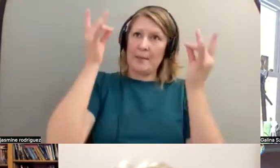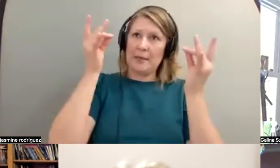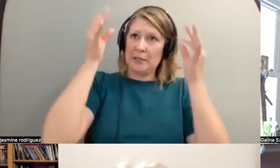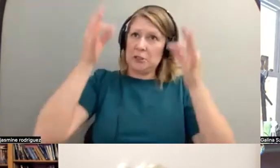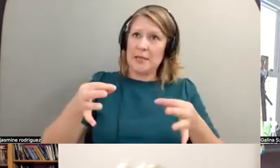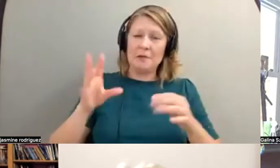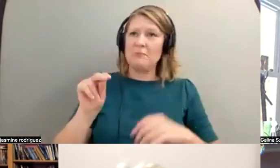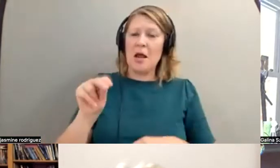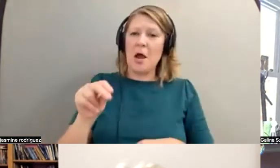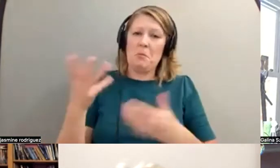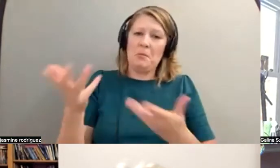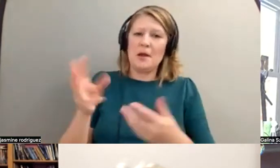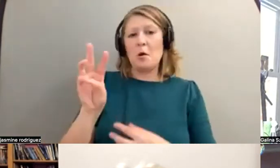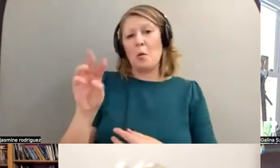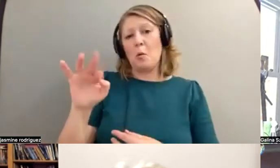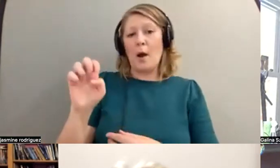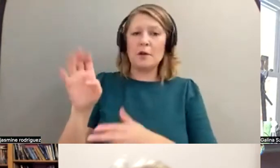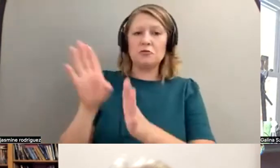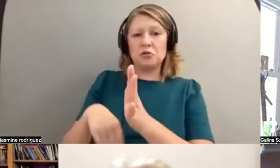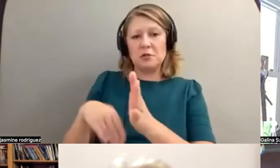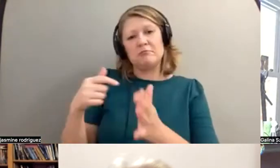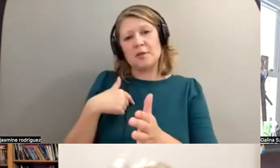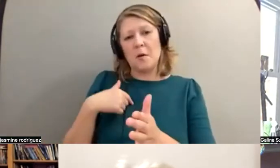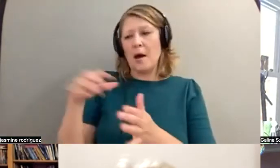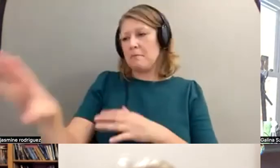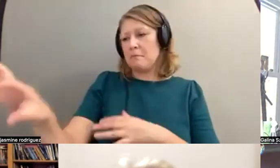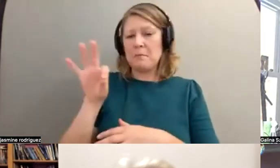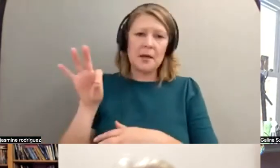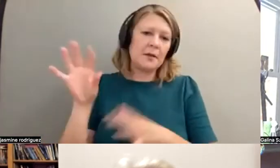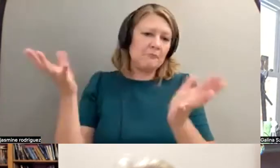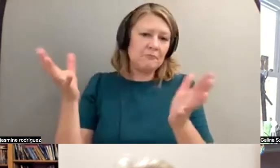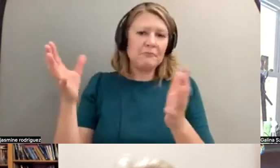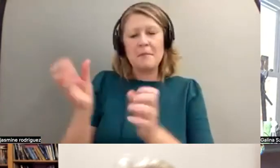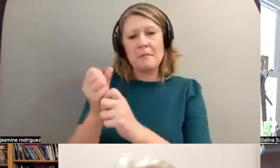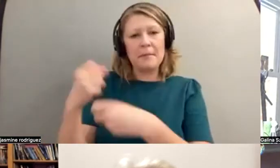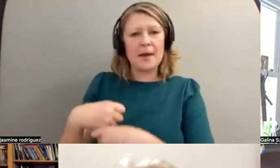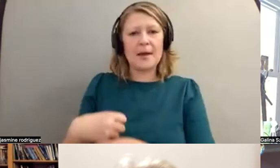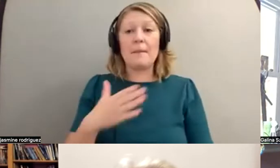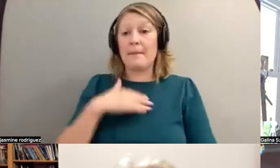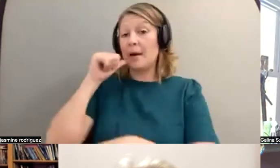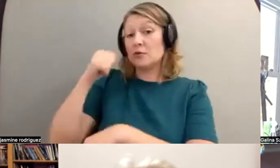About clay-- my daughter likes art, and she is pro in that scene.